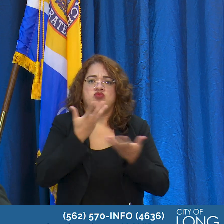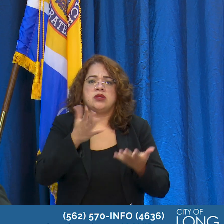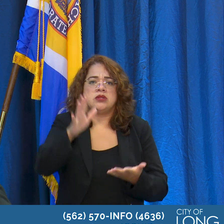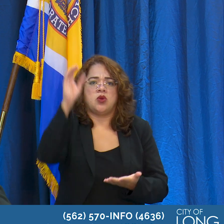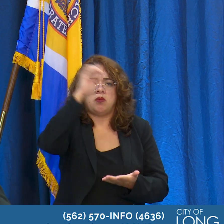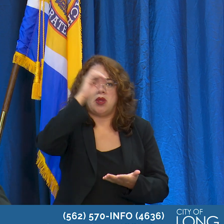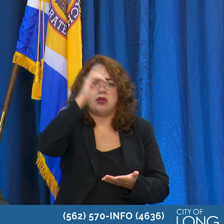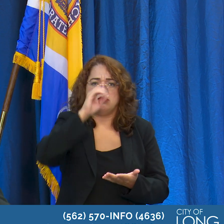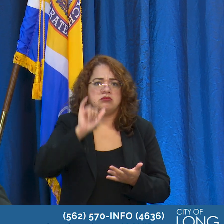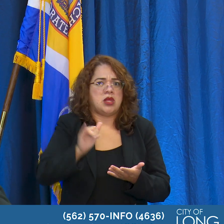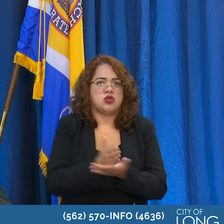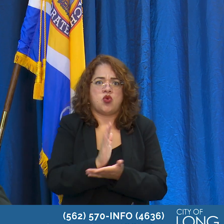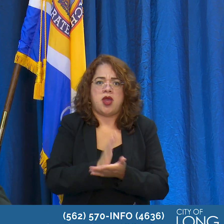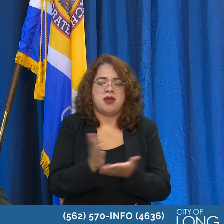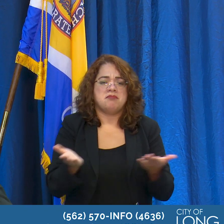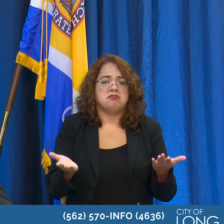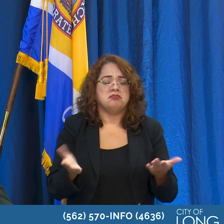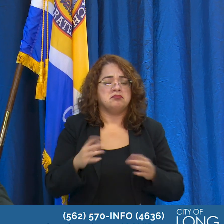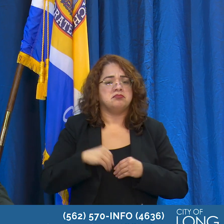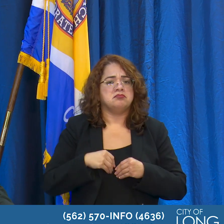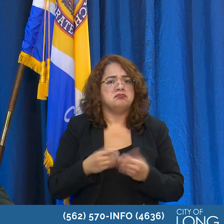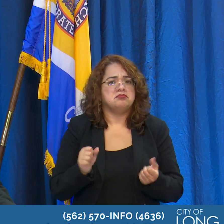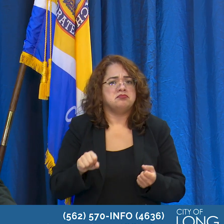that's okay. Next question. All right, thank you.